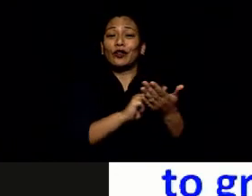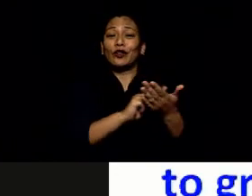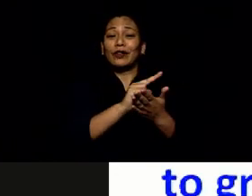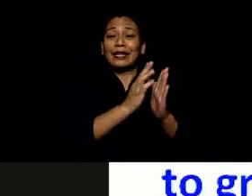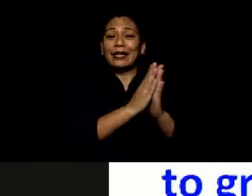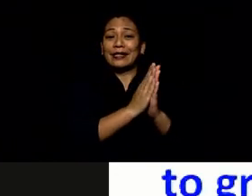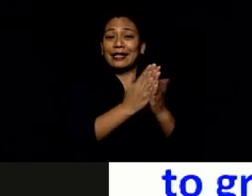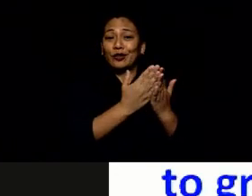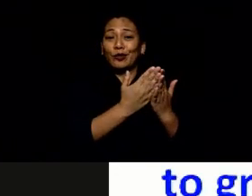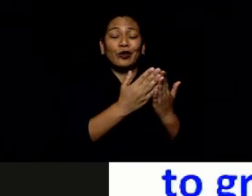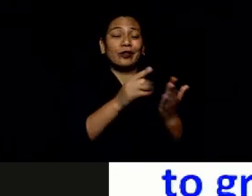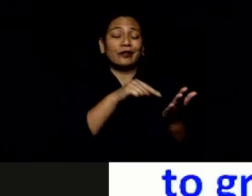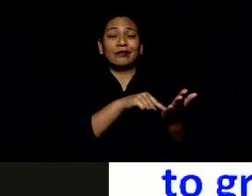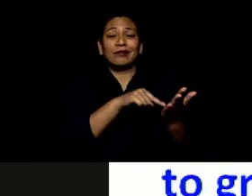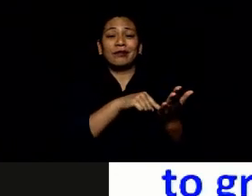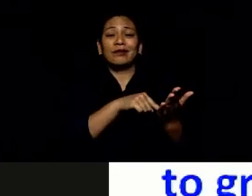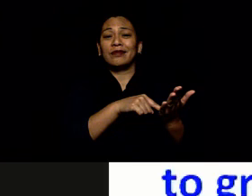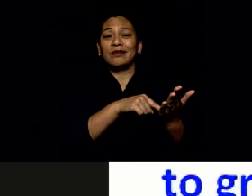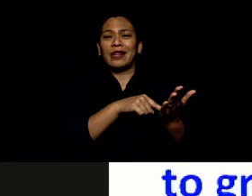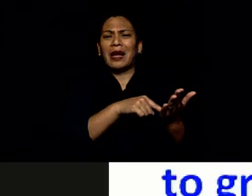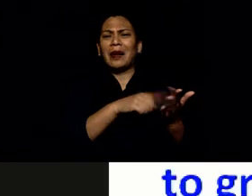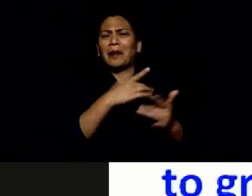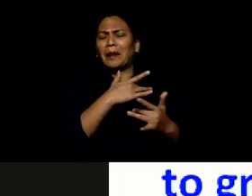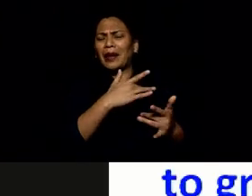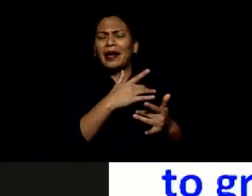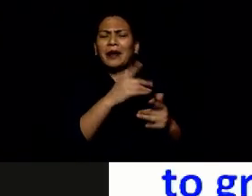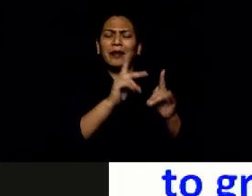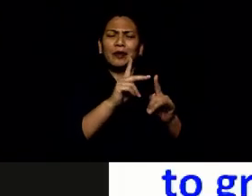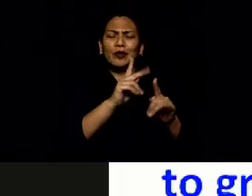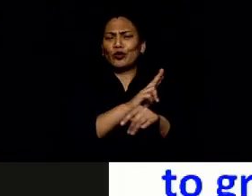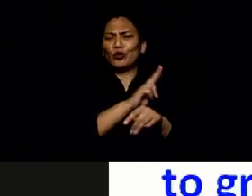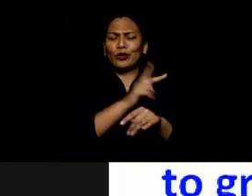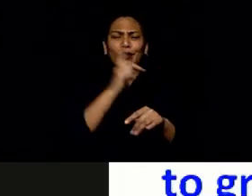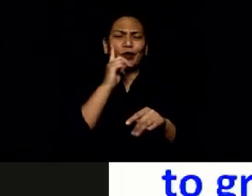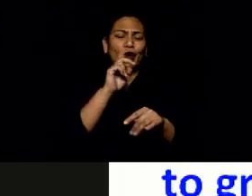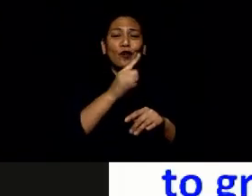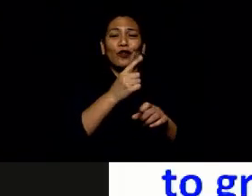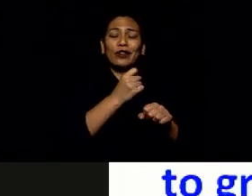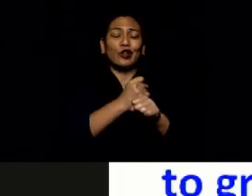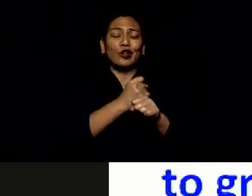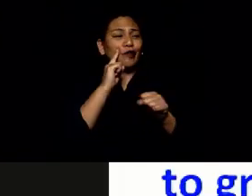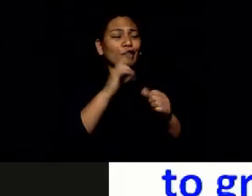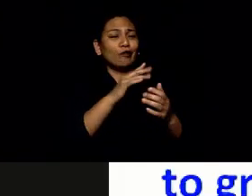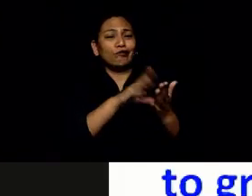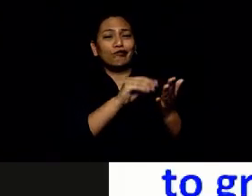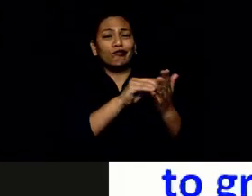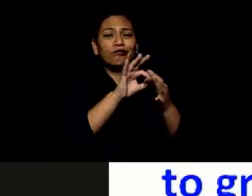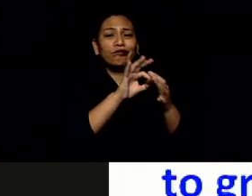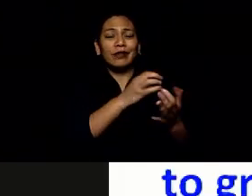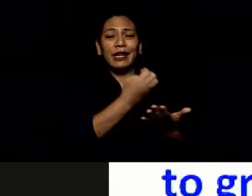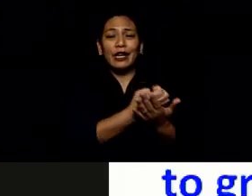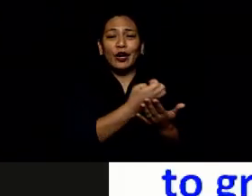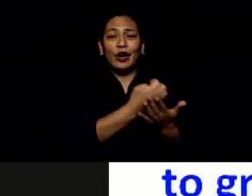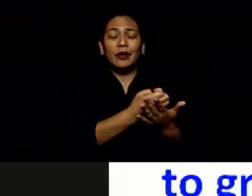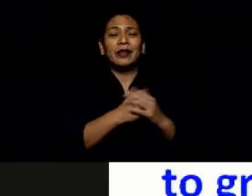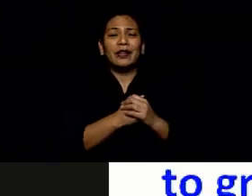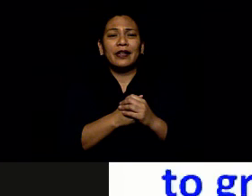uh, as they try and understand, learn about the economy, um, we see that